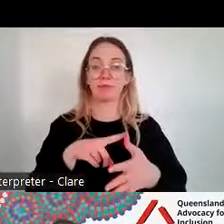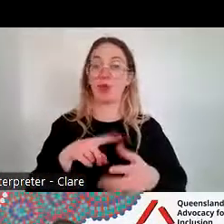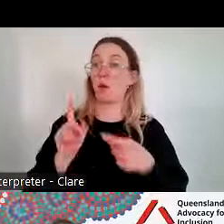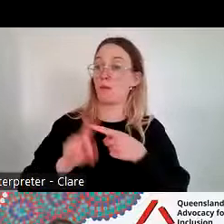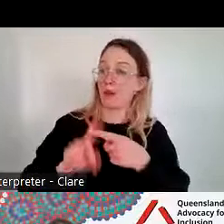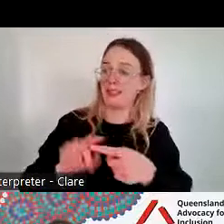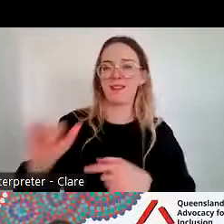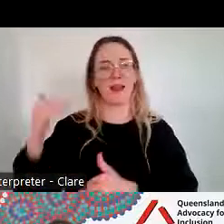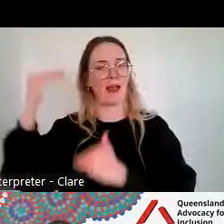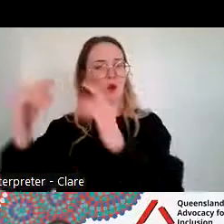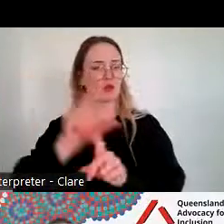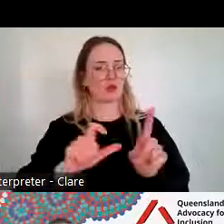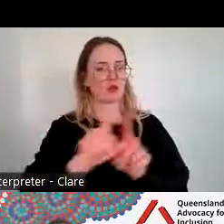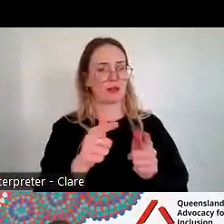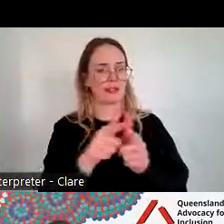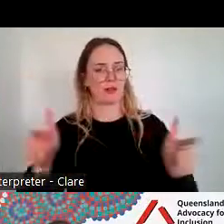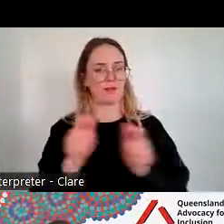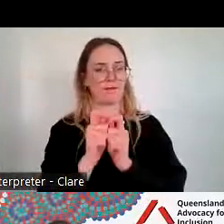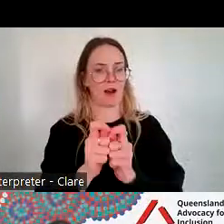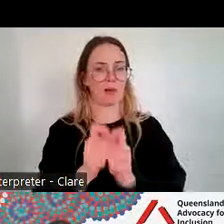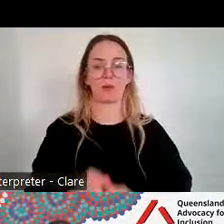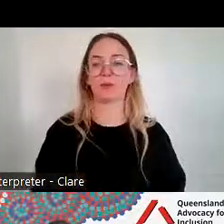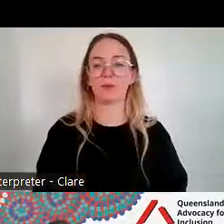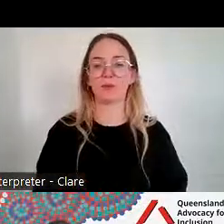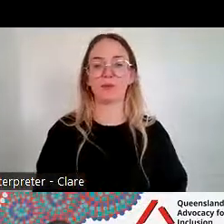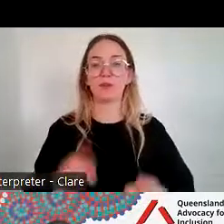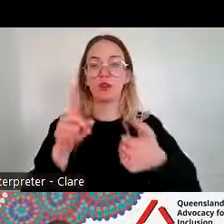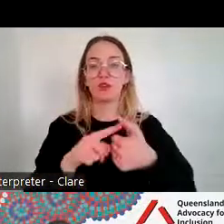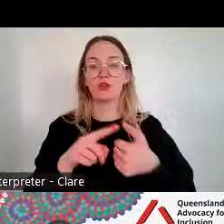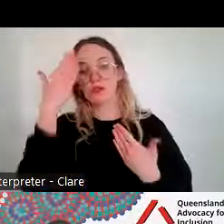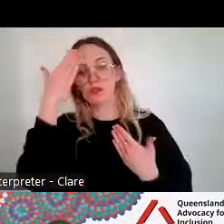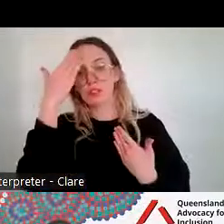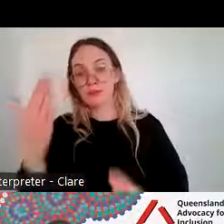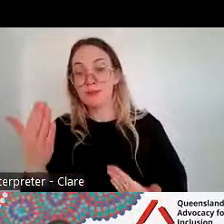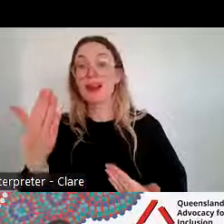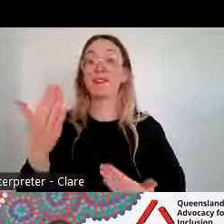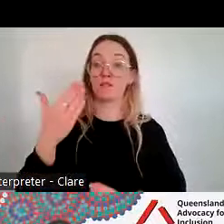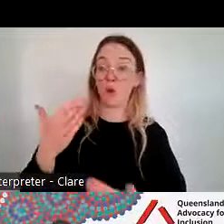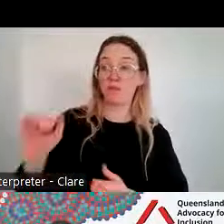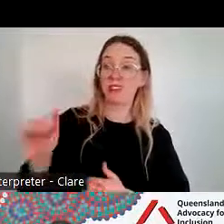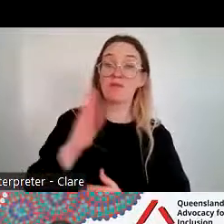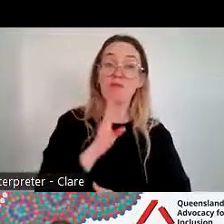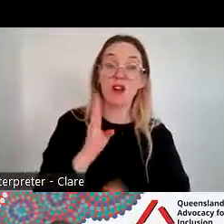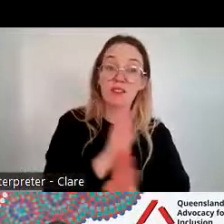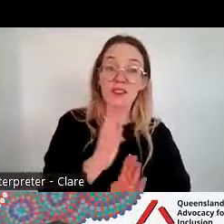The sixth relates to respect for privacy, followed by the right to liberty and security on an equal